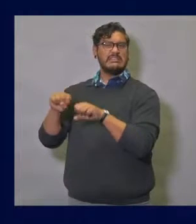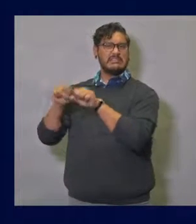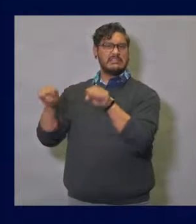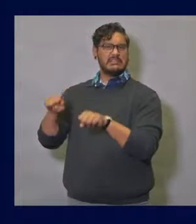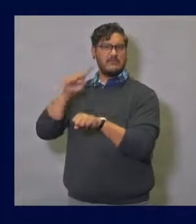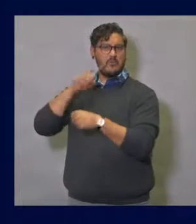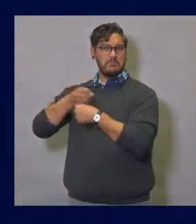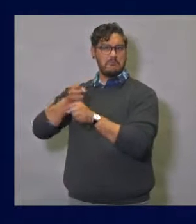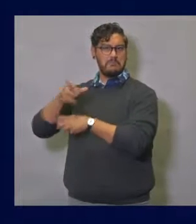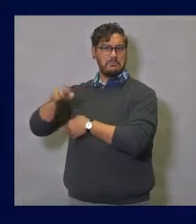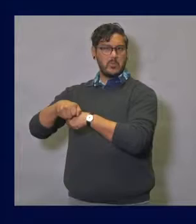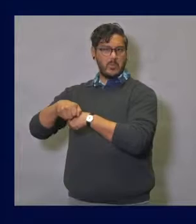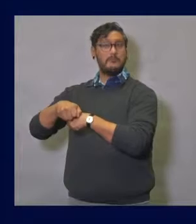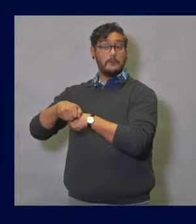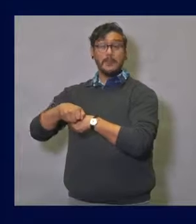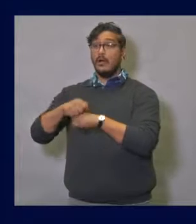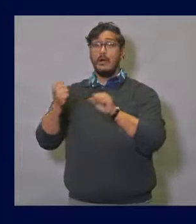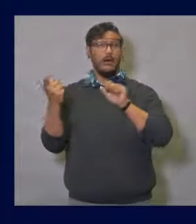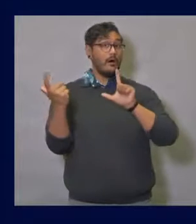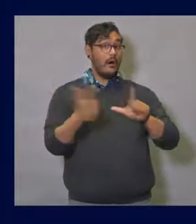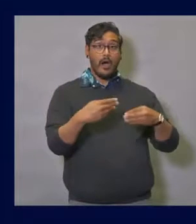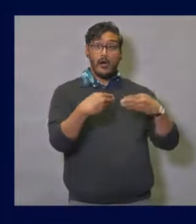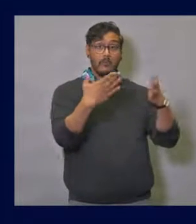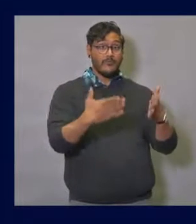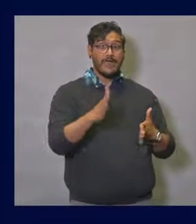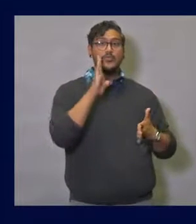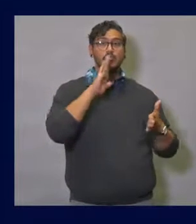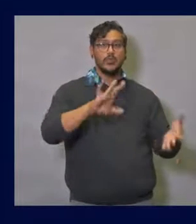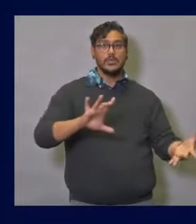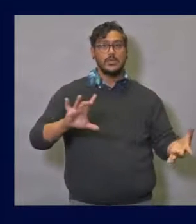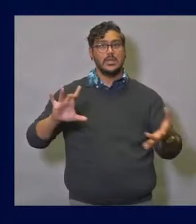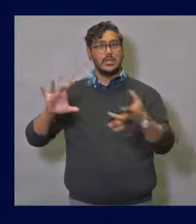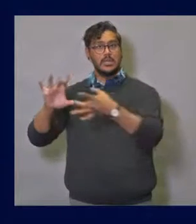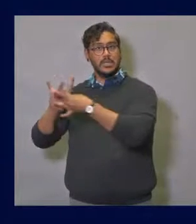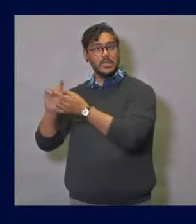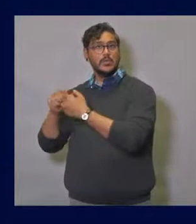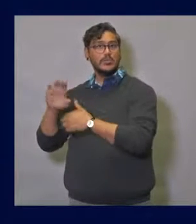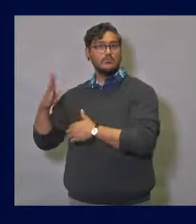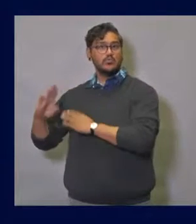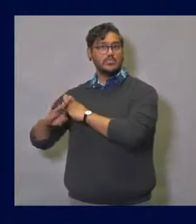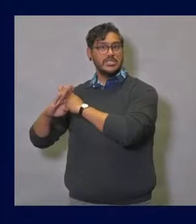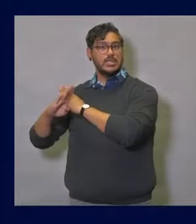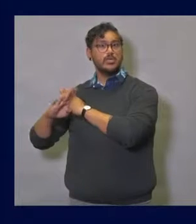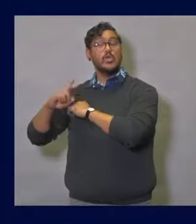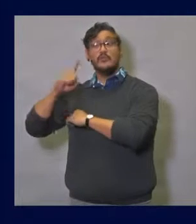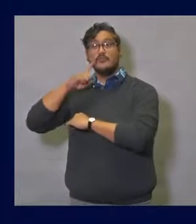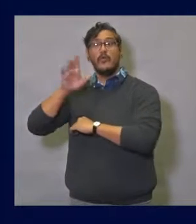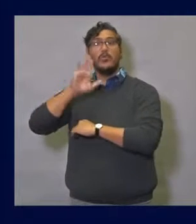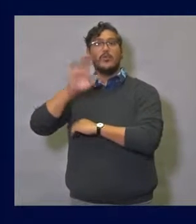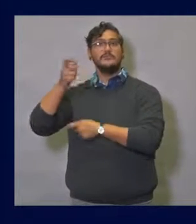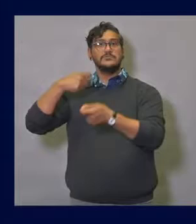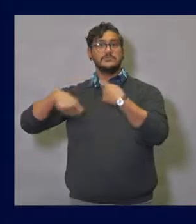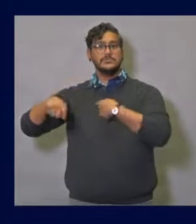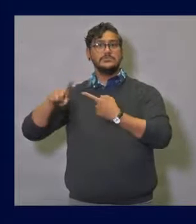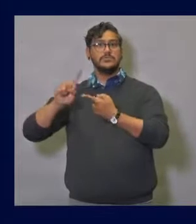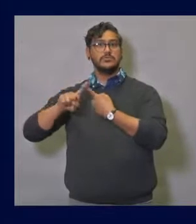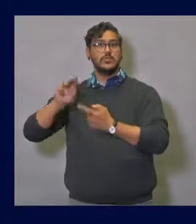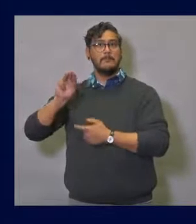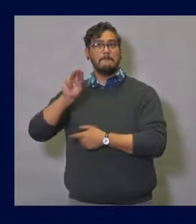REGISTRATION SYSTEM. ALL PROVIDERS WILL BEGIN WORKING